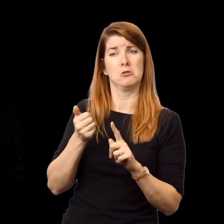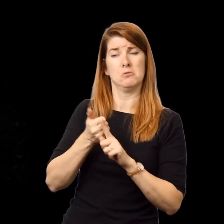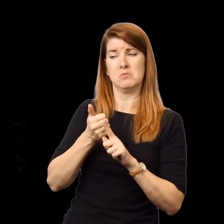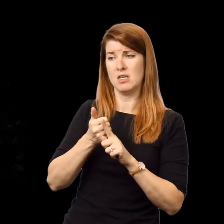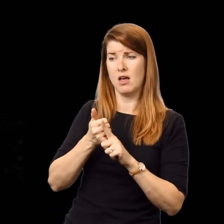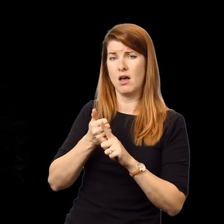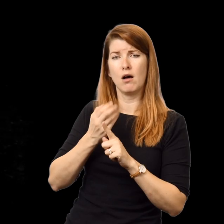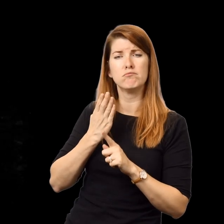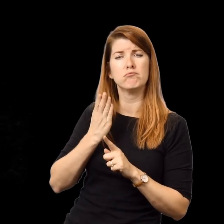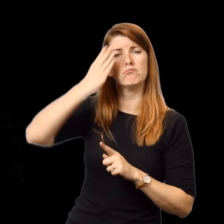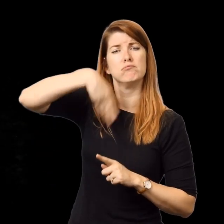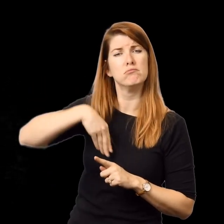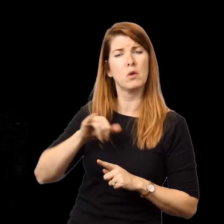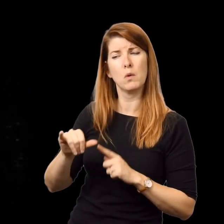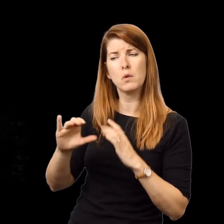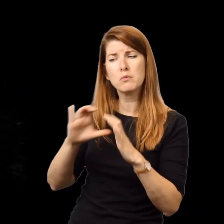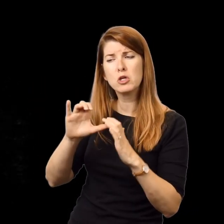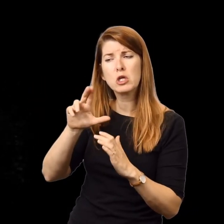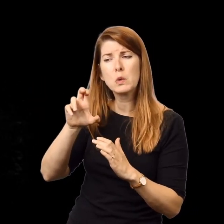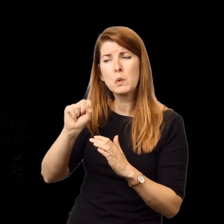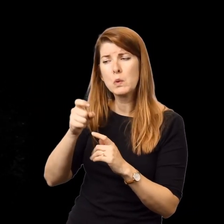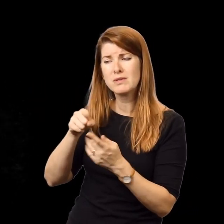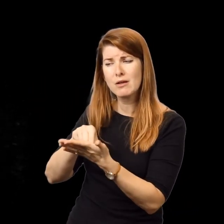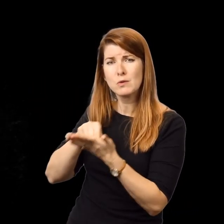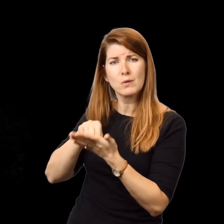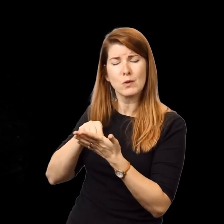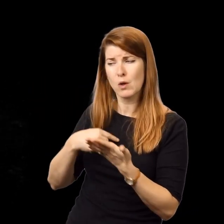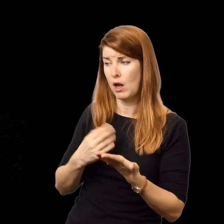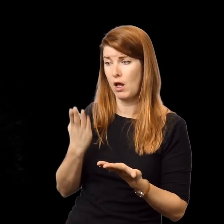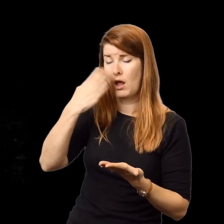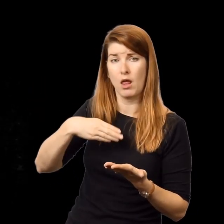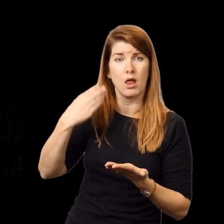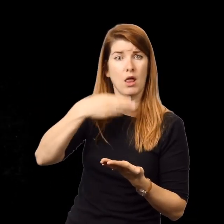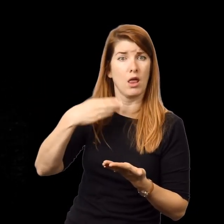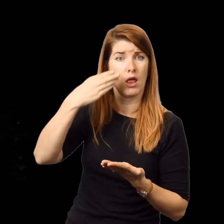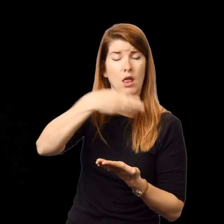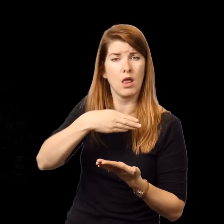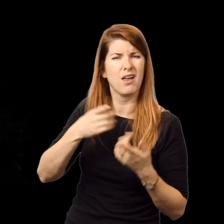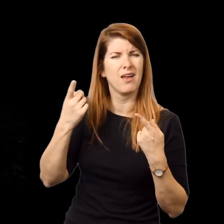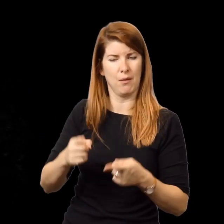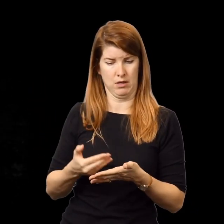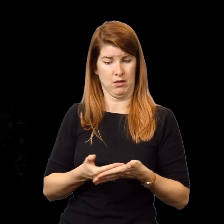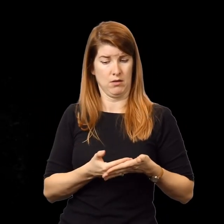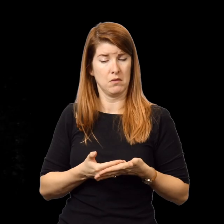and they don't pick up on the communication cues, what happens is the infant